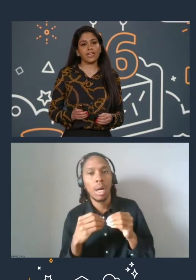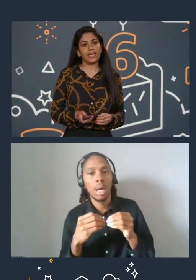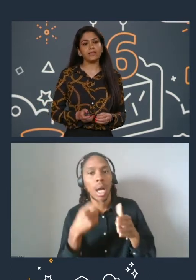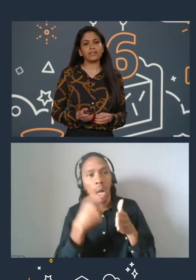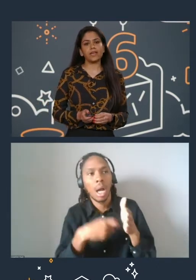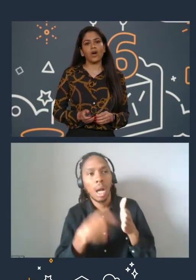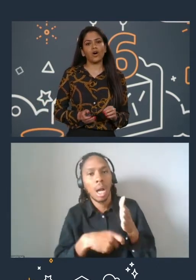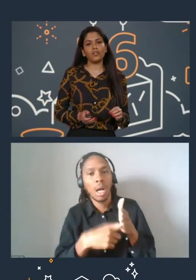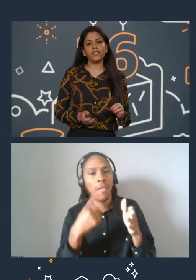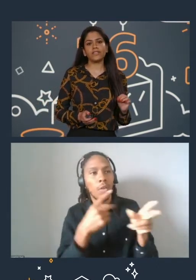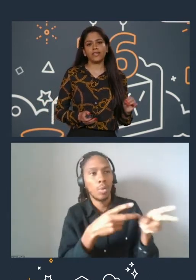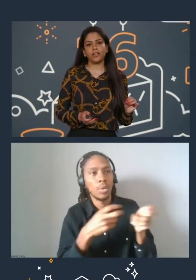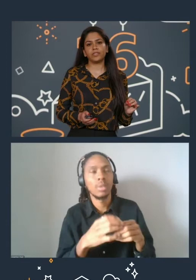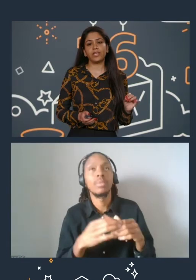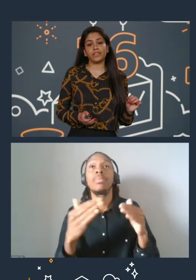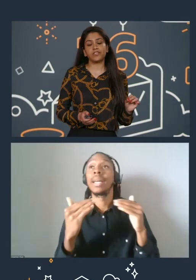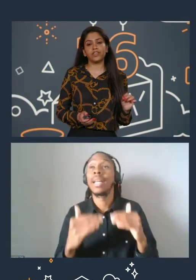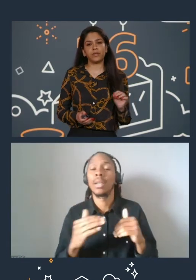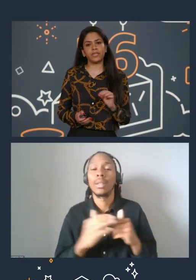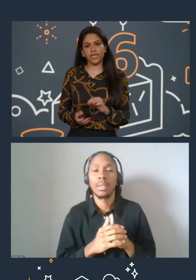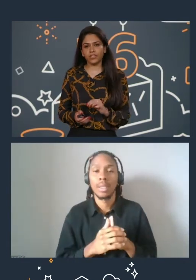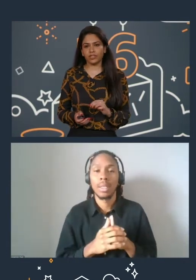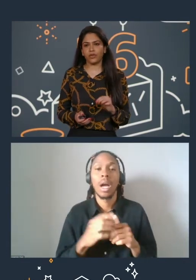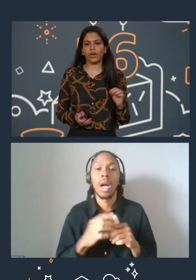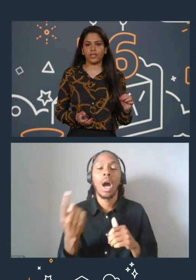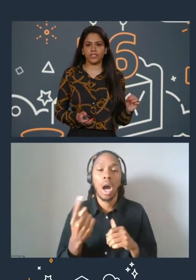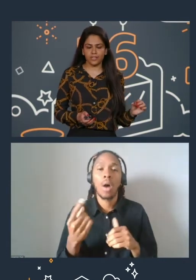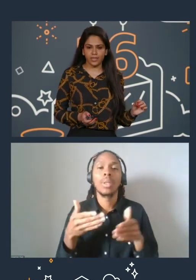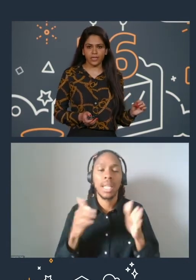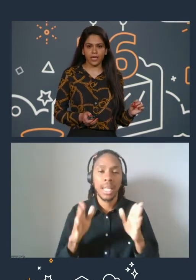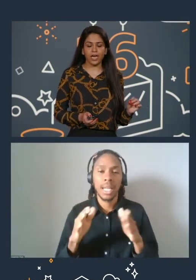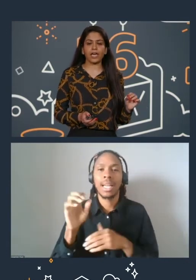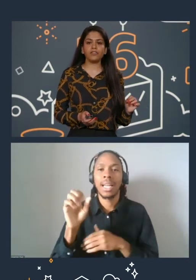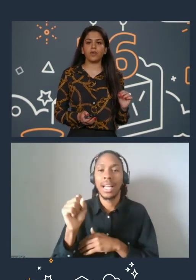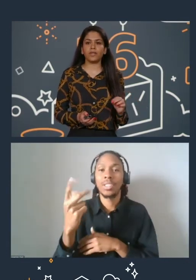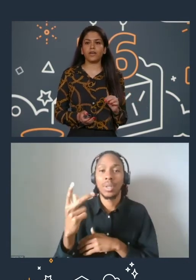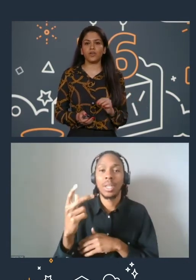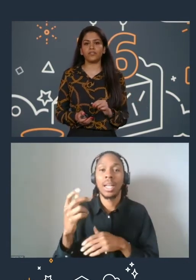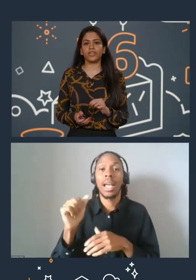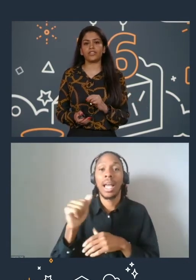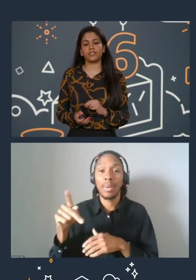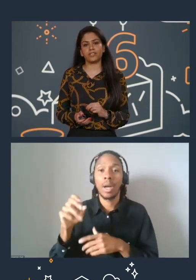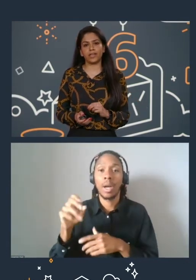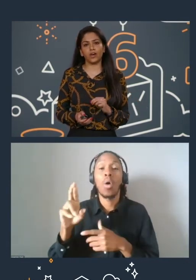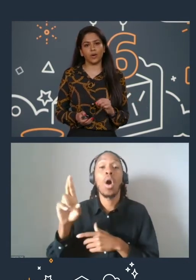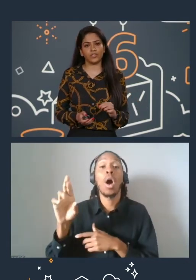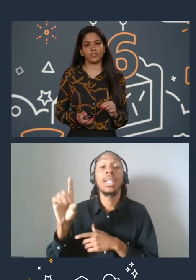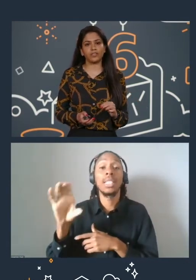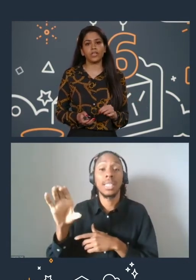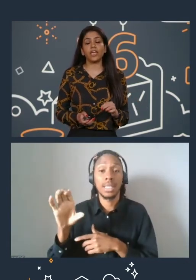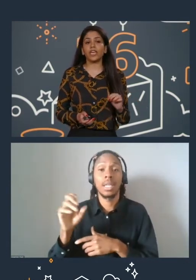Next, always enable S3 replication or RTC and replica modification sync option